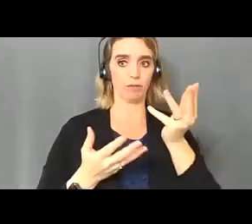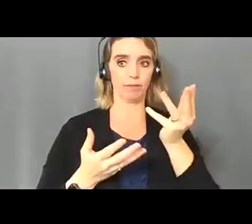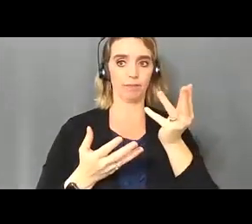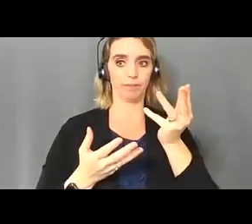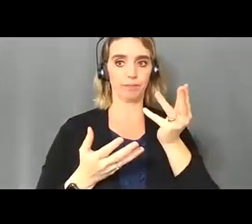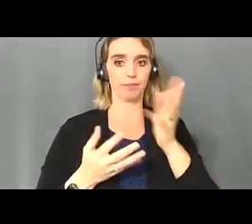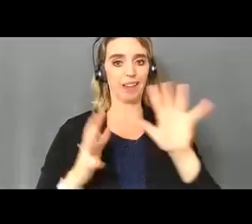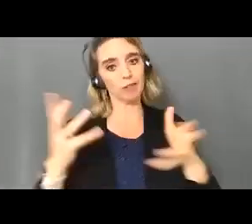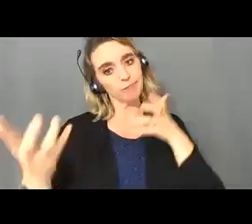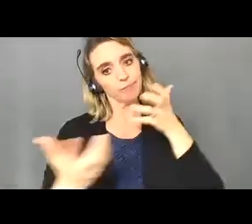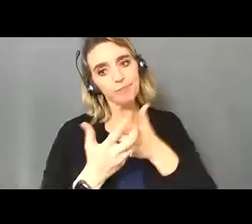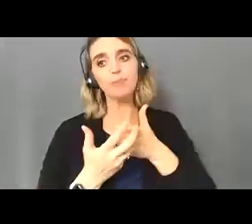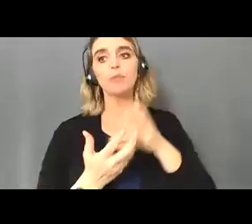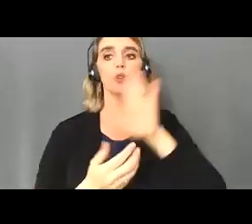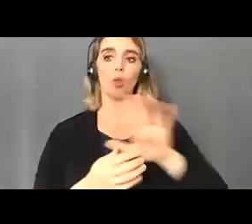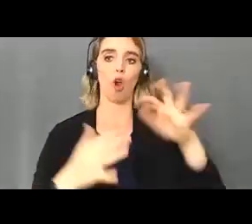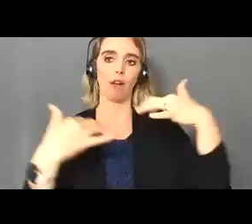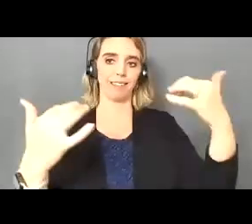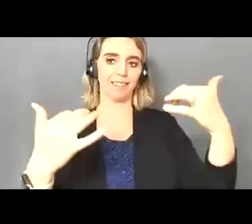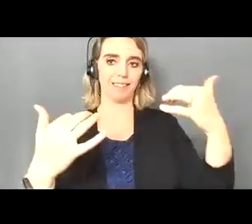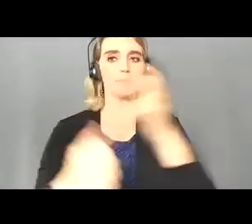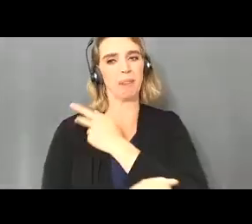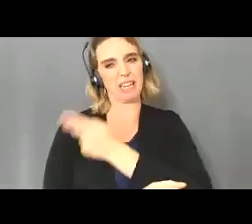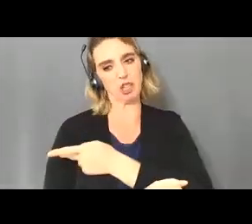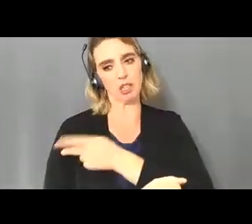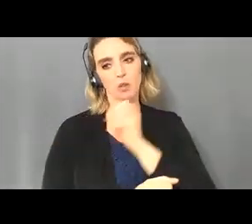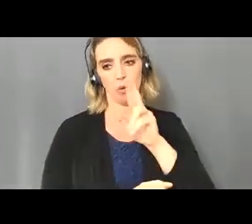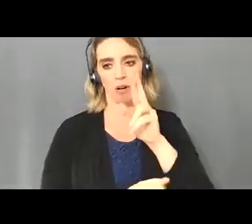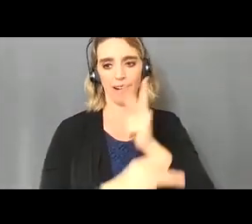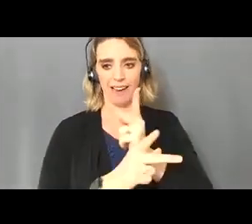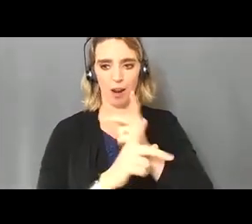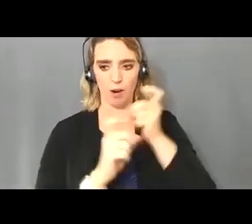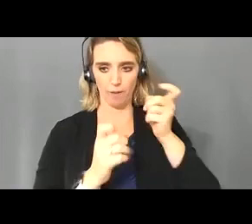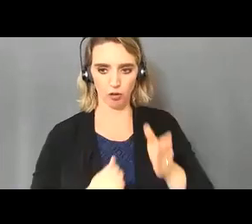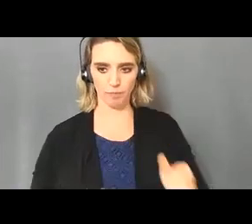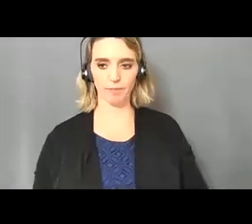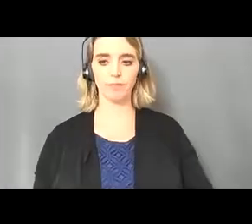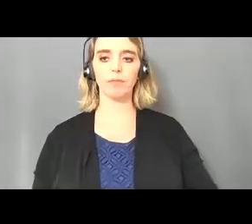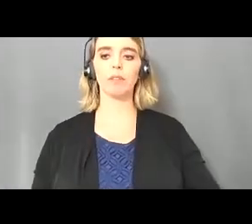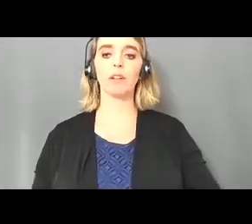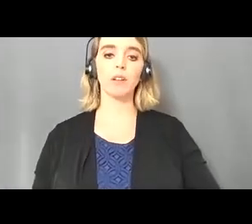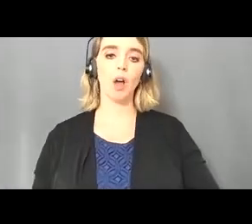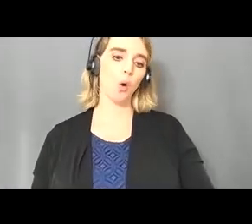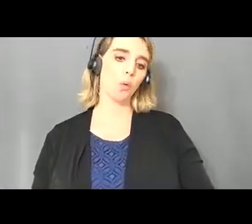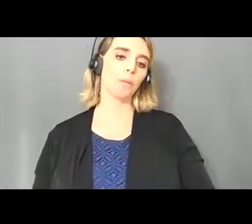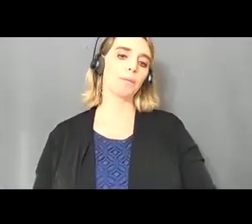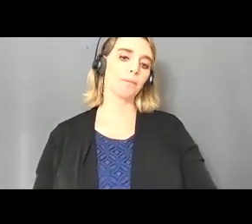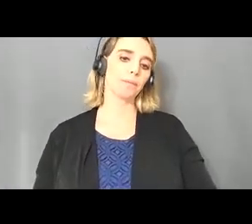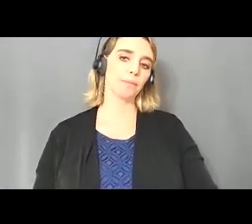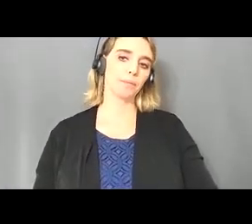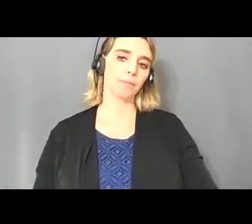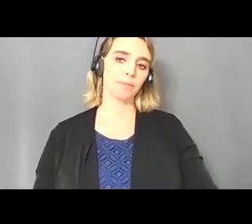of the audience meeting patients or caregivers. So you might see, at the bottom of some websites,